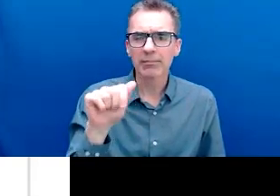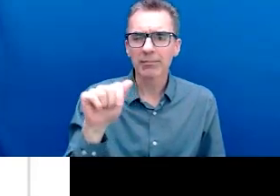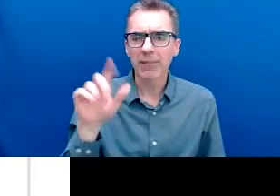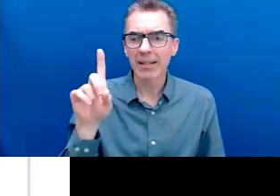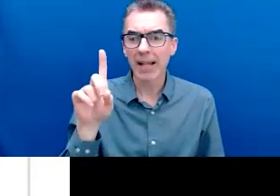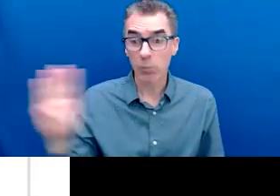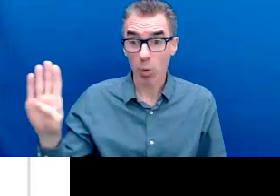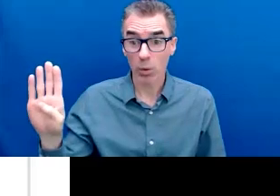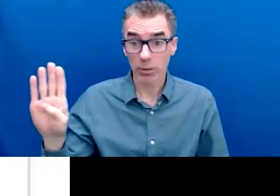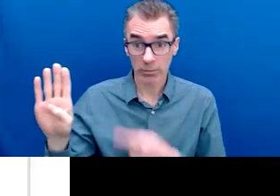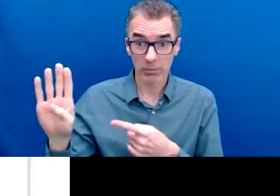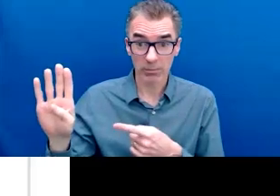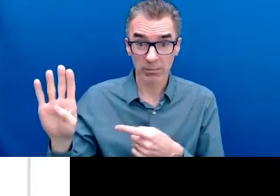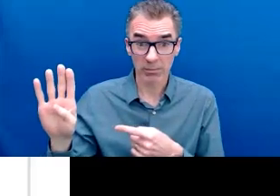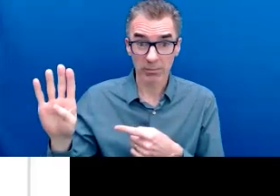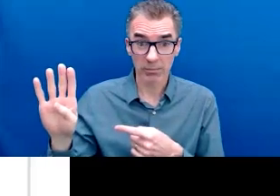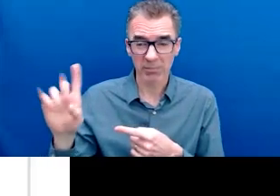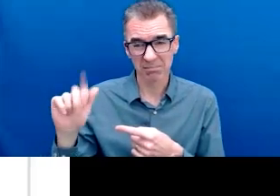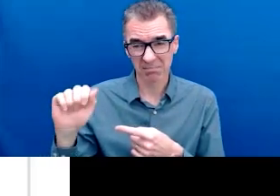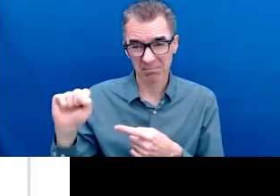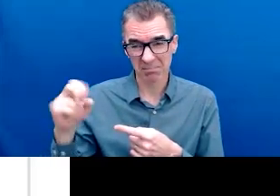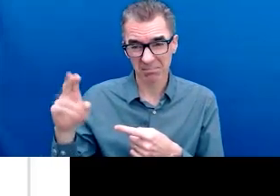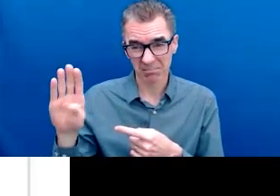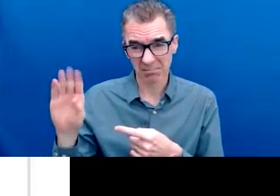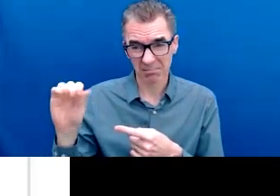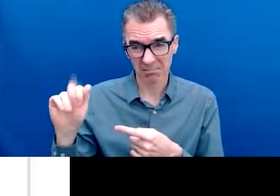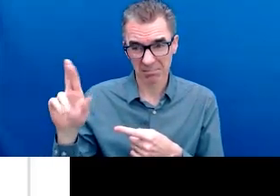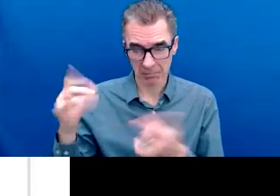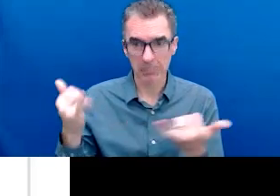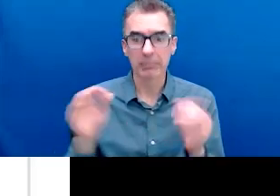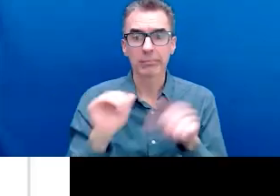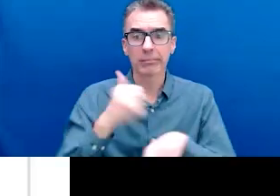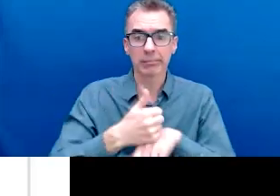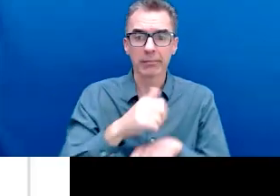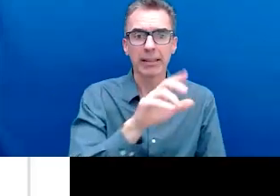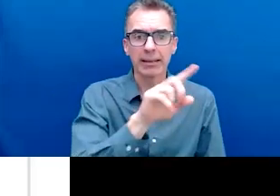now we have a ZTC, LTC filters.